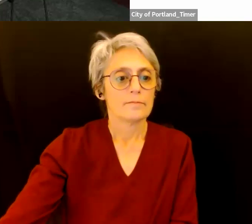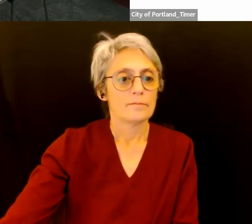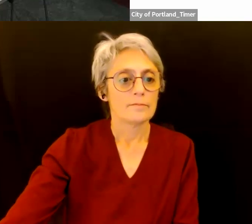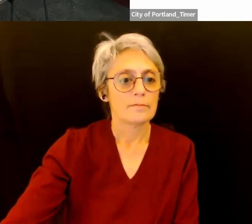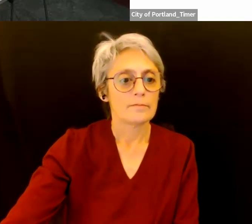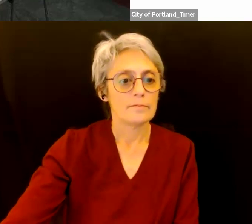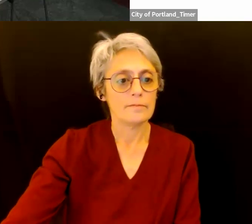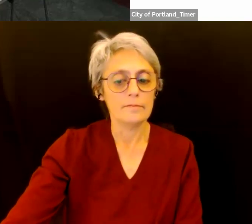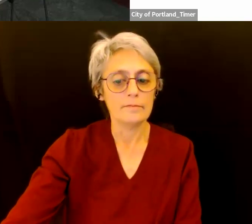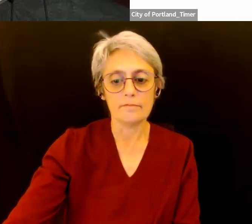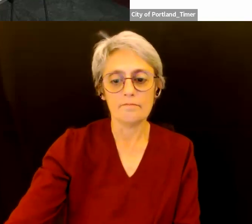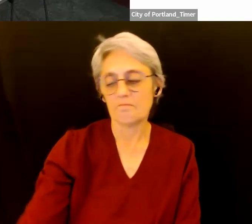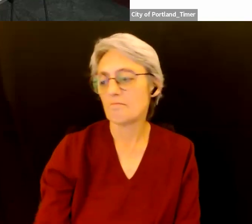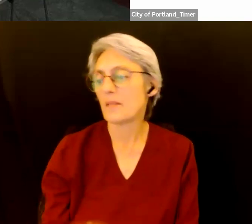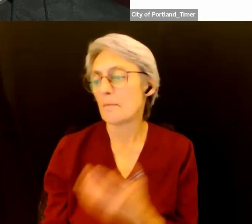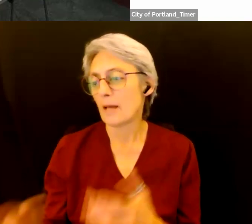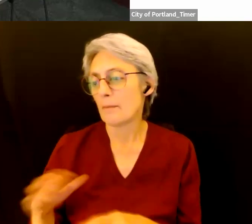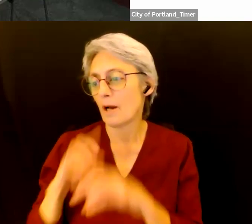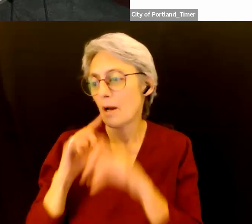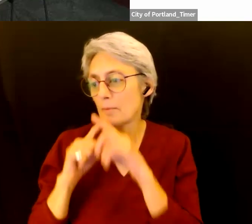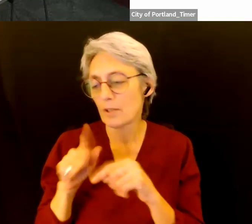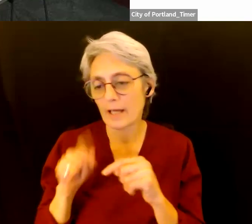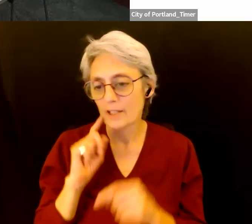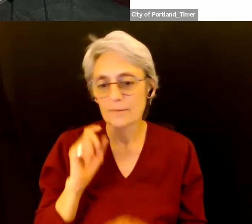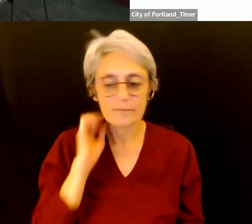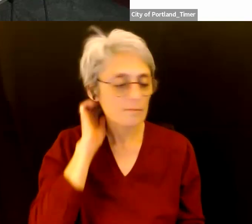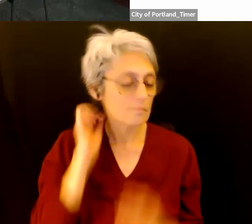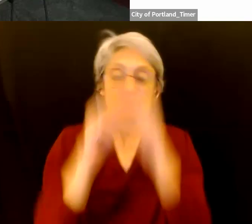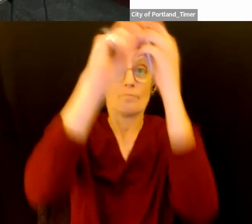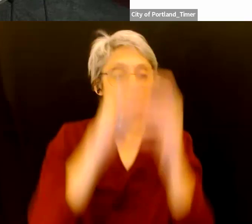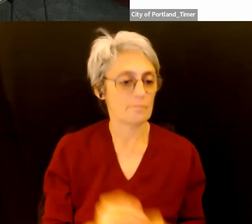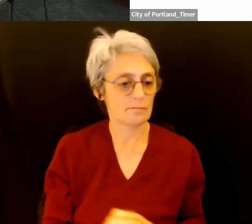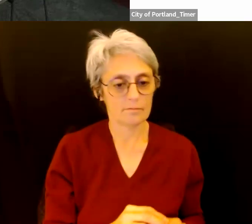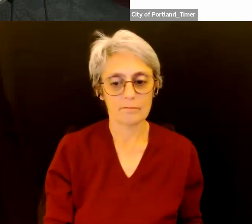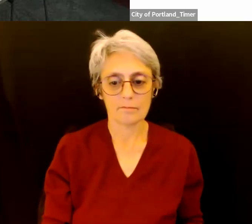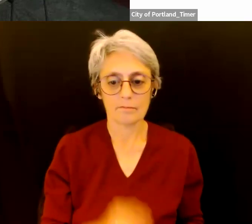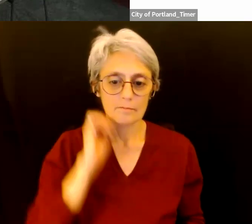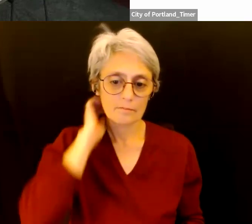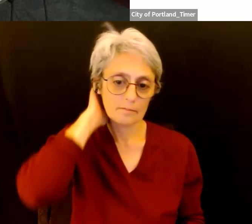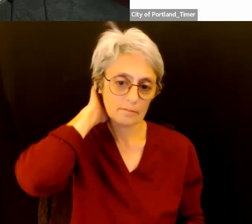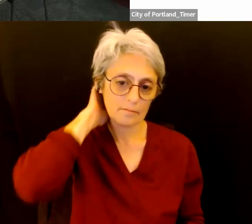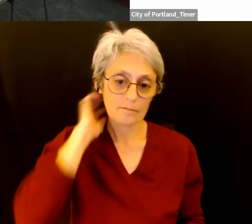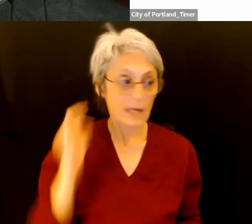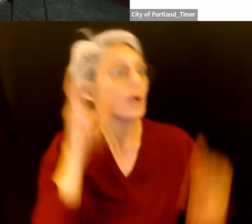I think you might be muted. Unmute. Can you hear me now? Yep.